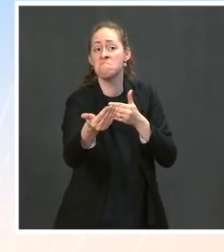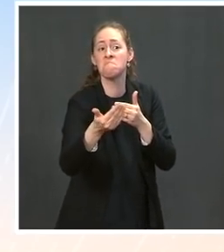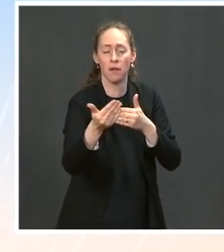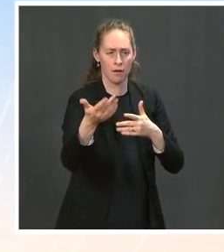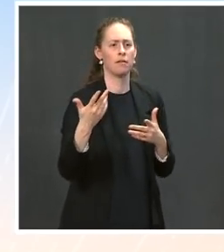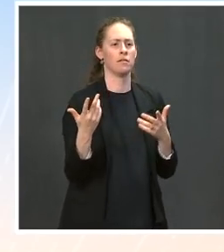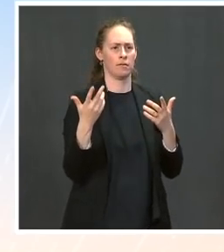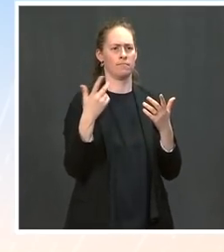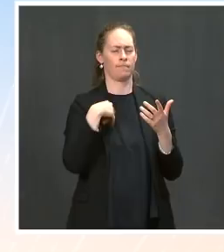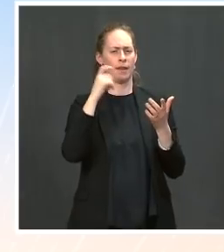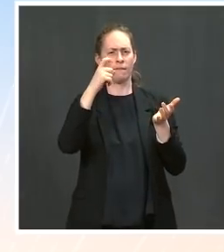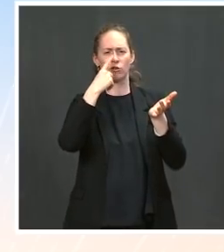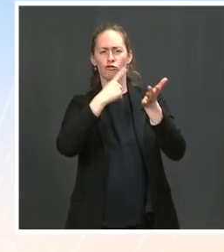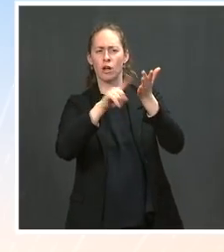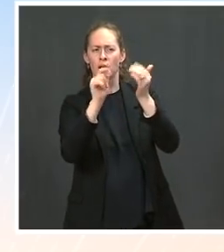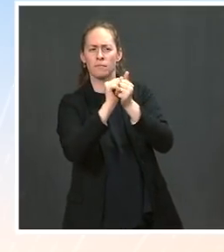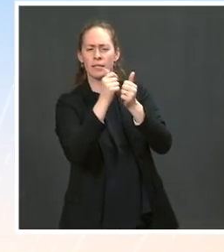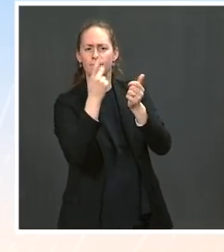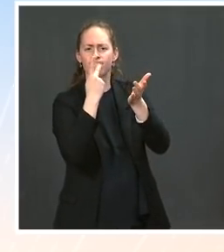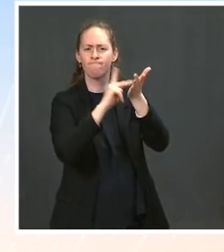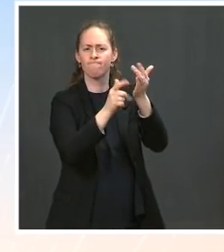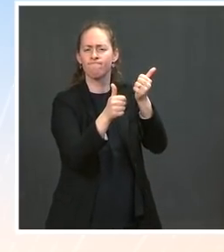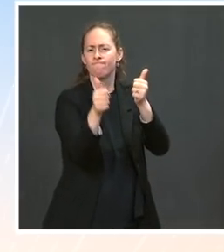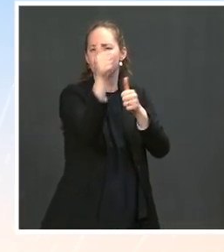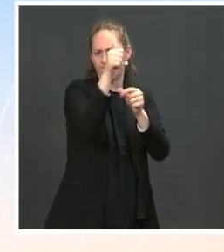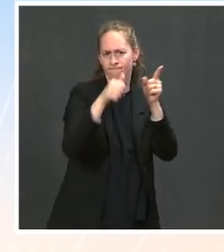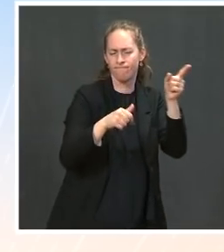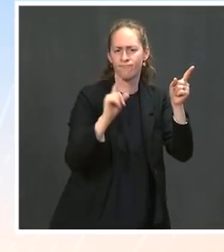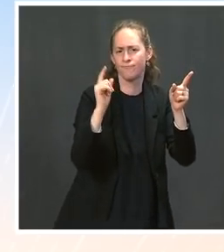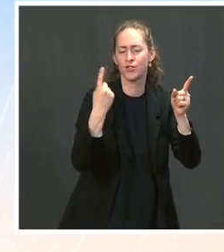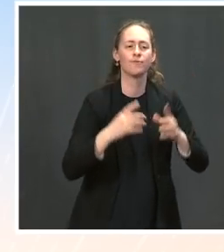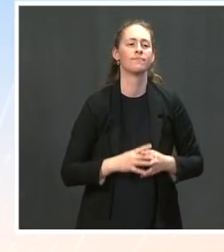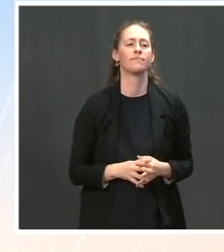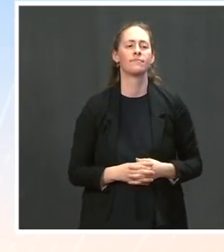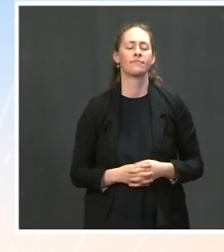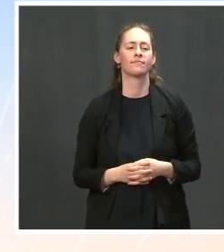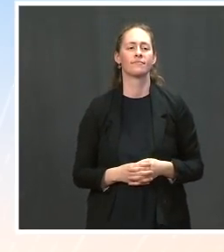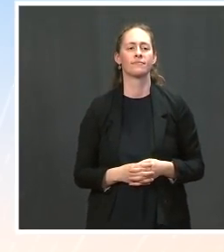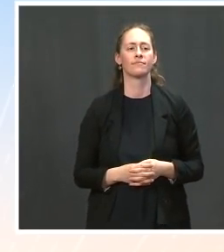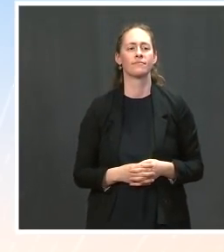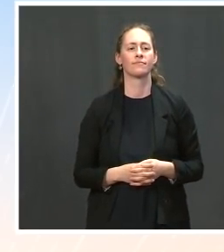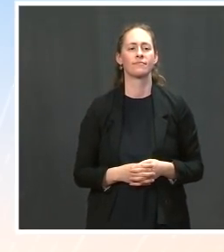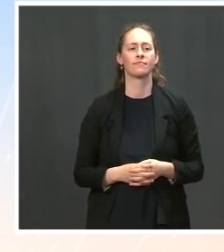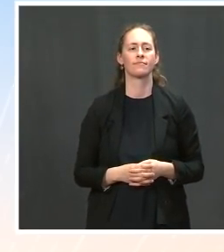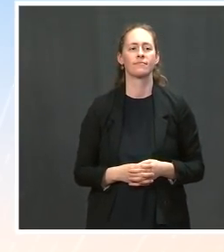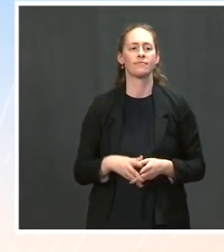The Press: Thank you. So another question about today's unofficial holiday, which I think some of our colleagues are potentially celebrating.